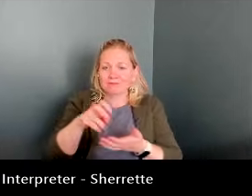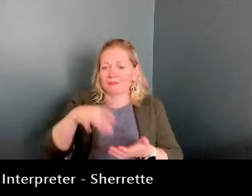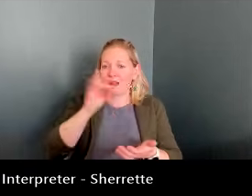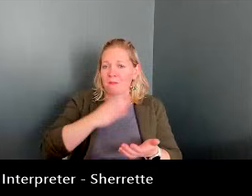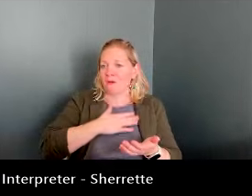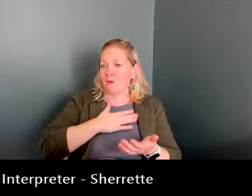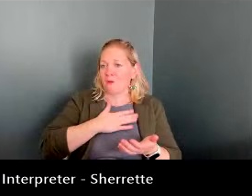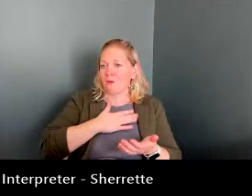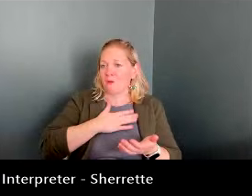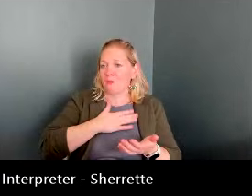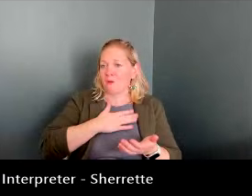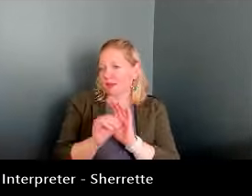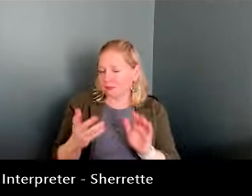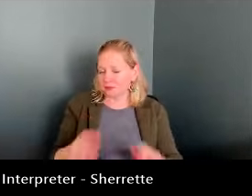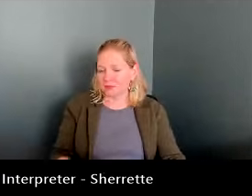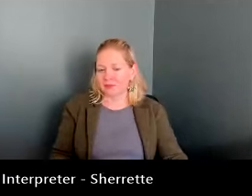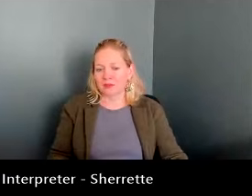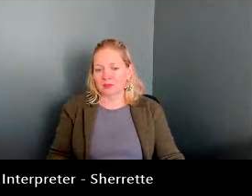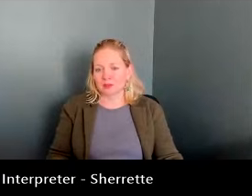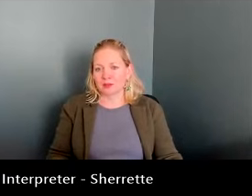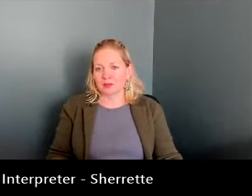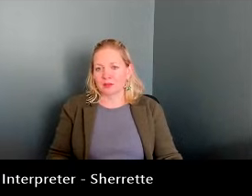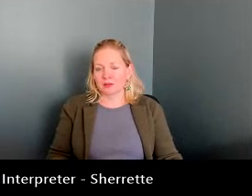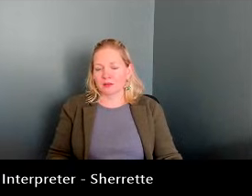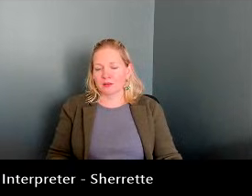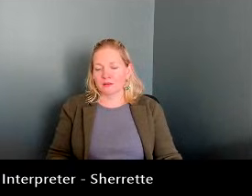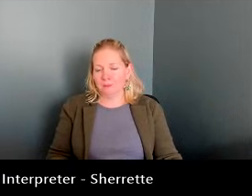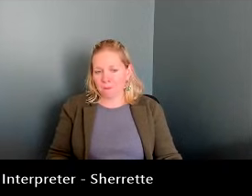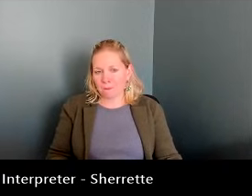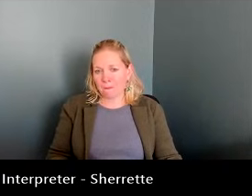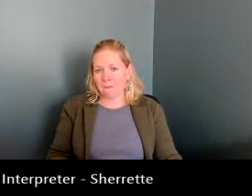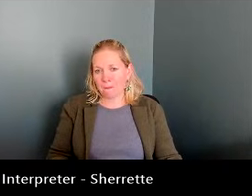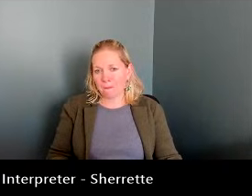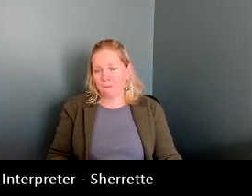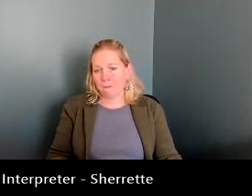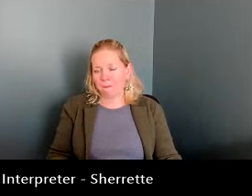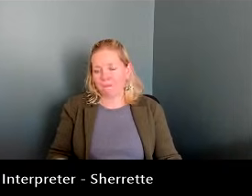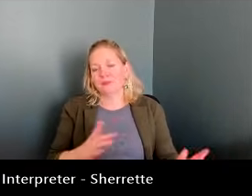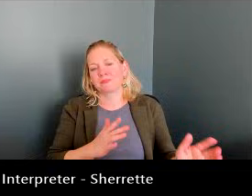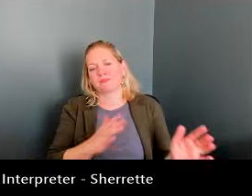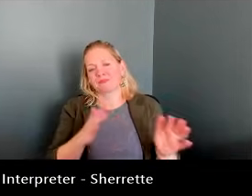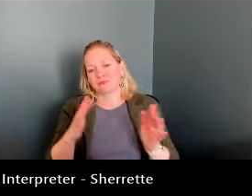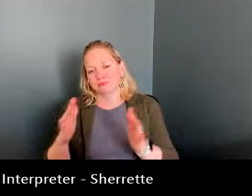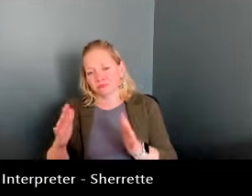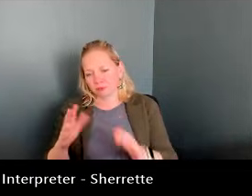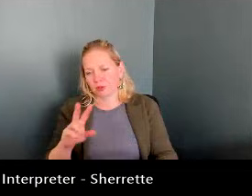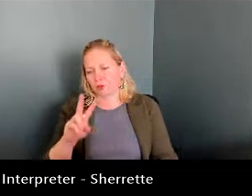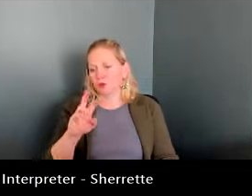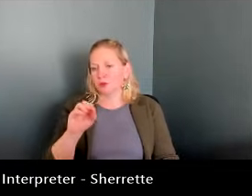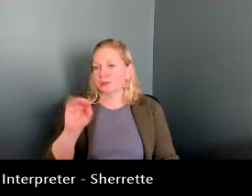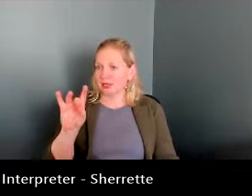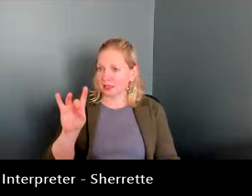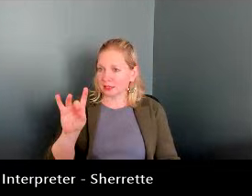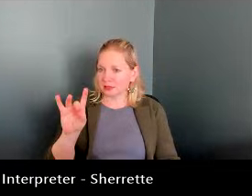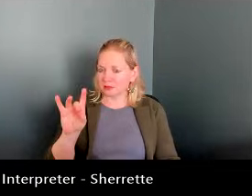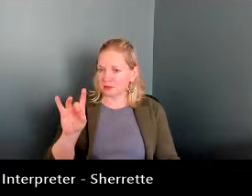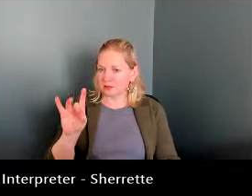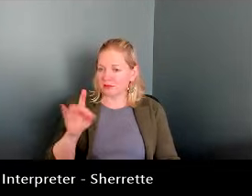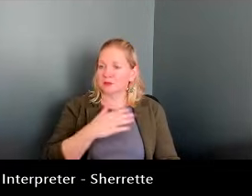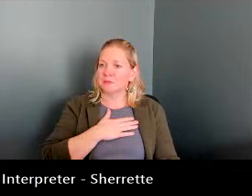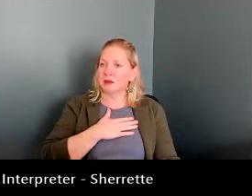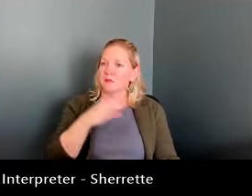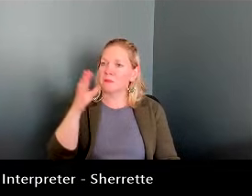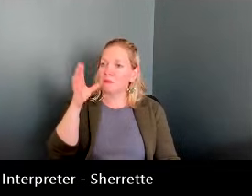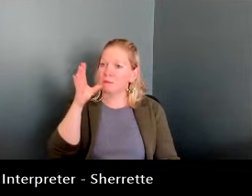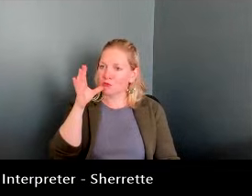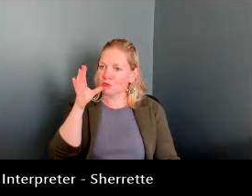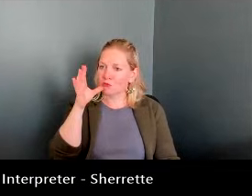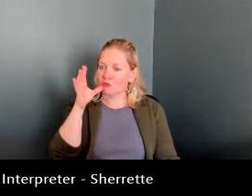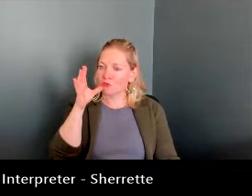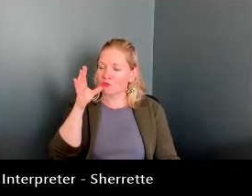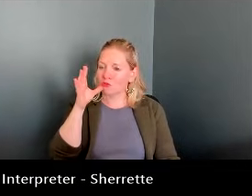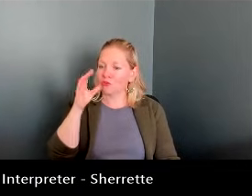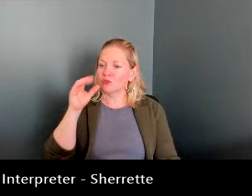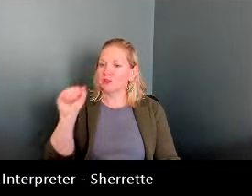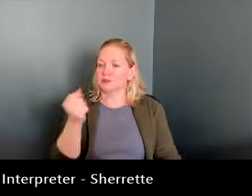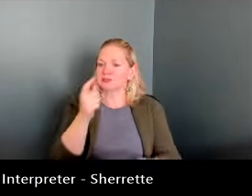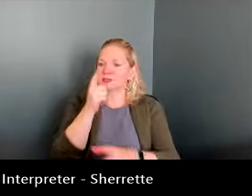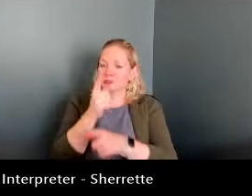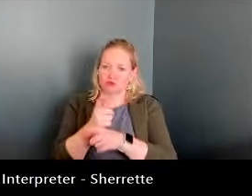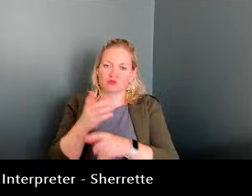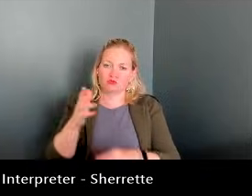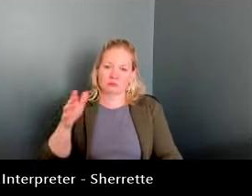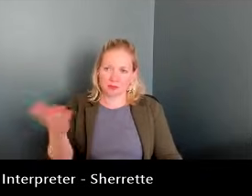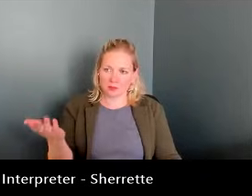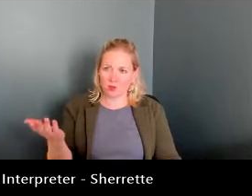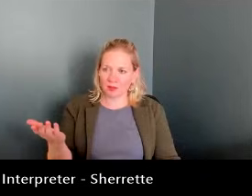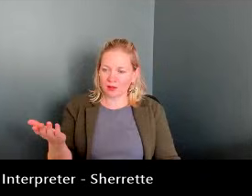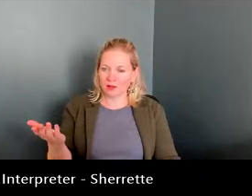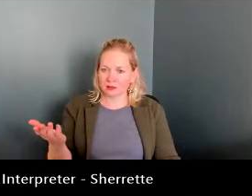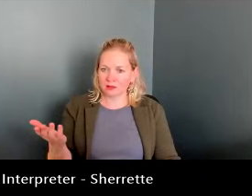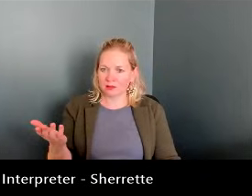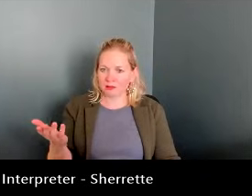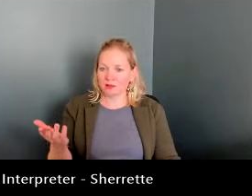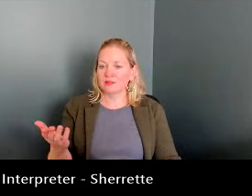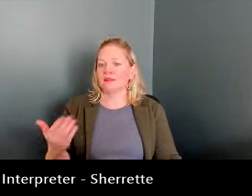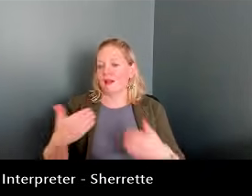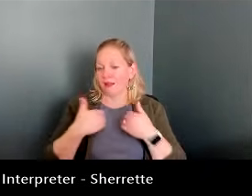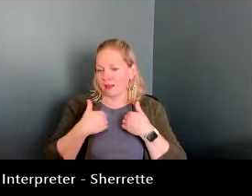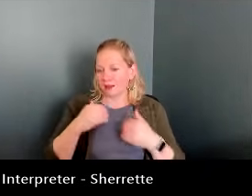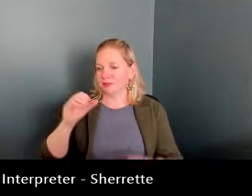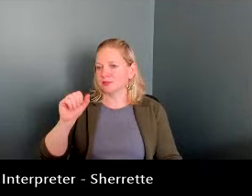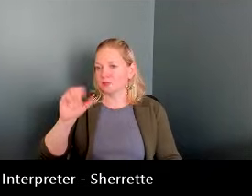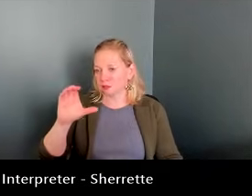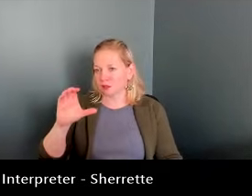But I fast forward at 2008, my mother lost her sister, went into a crisis, ended up having a